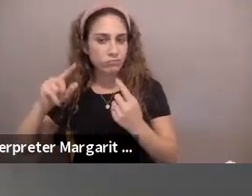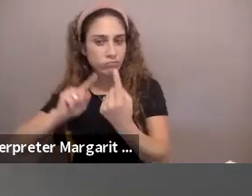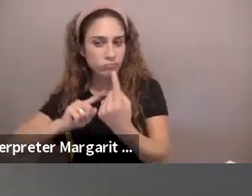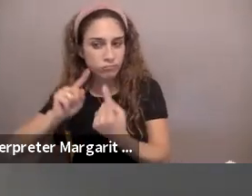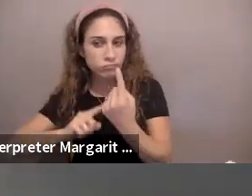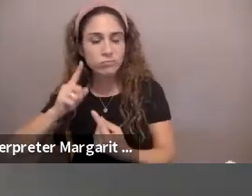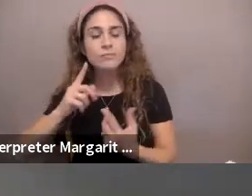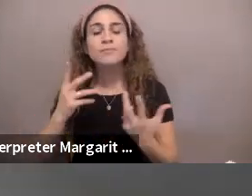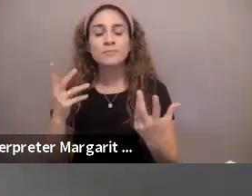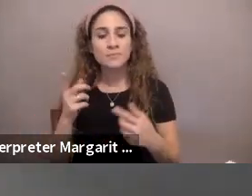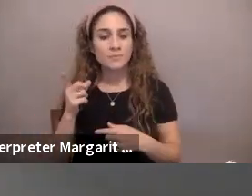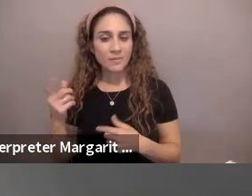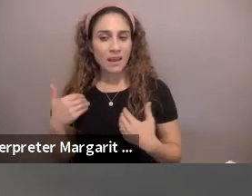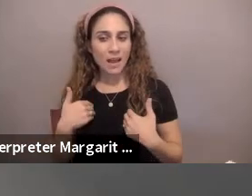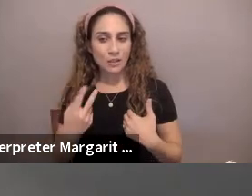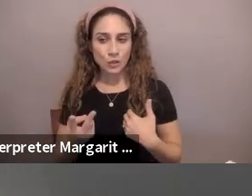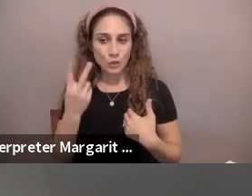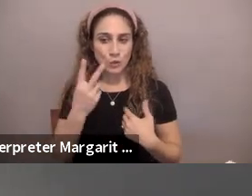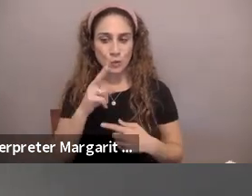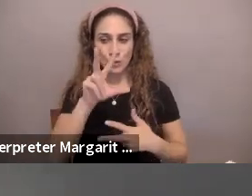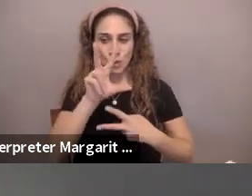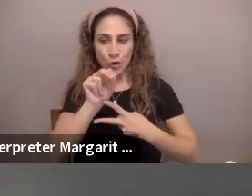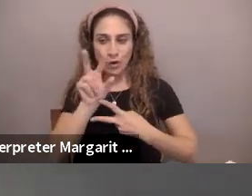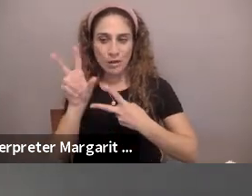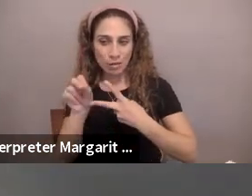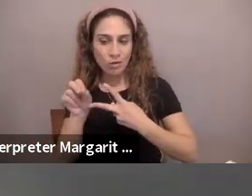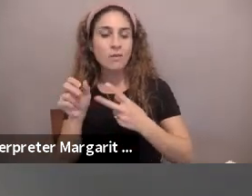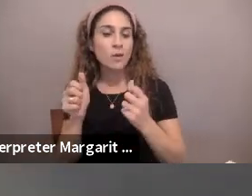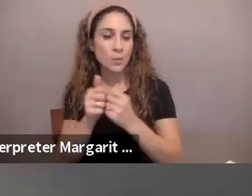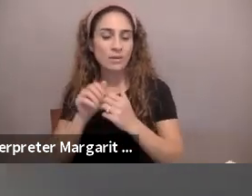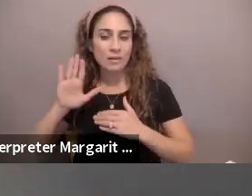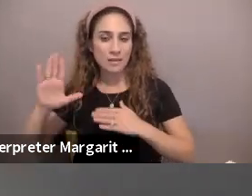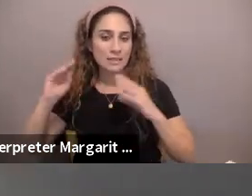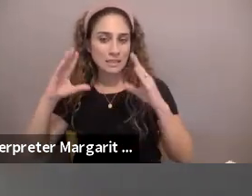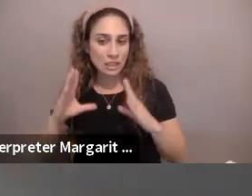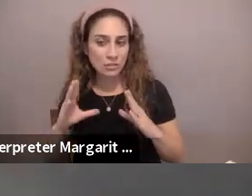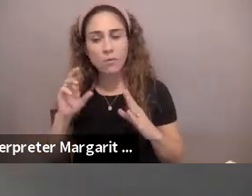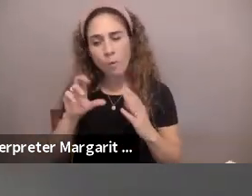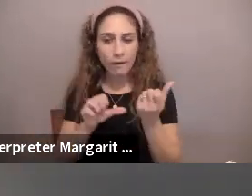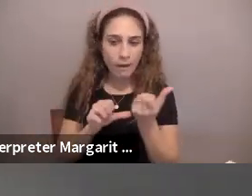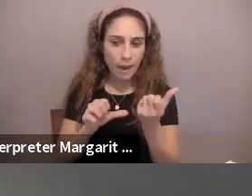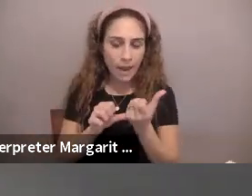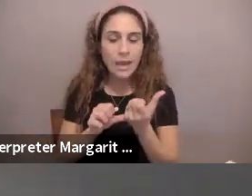Ran it has to 30 minutes sessions a week with his teacher or an aid to work on his specific ad learning goal.